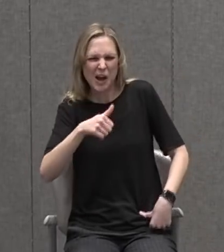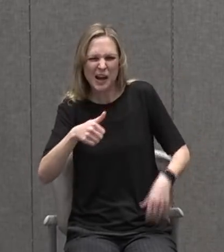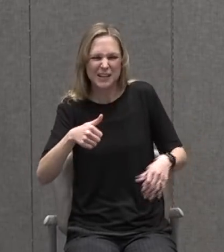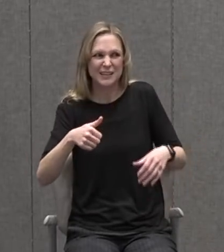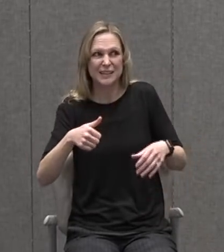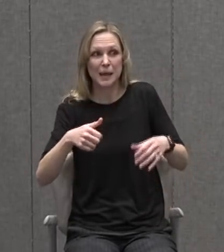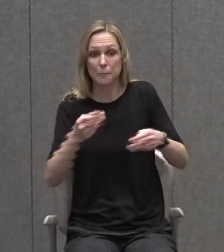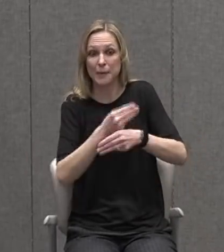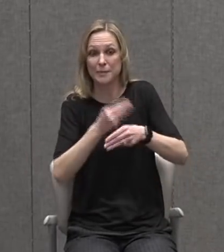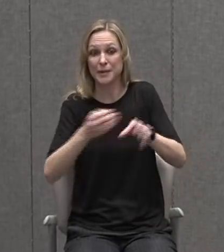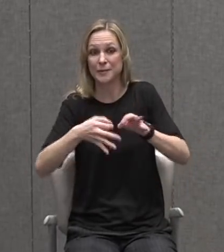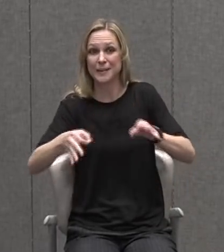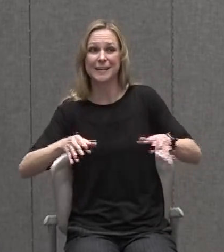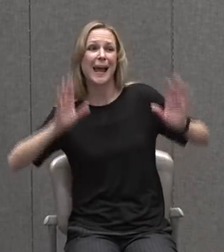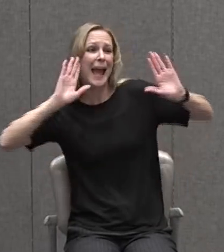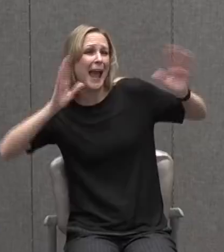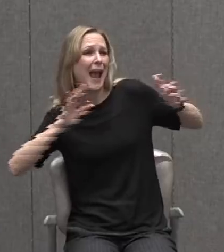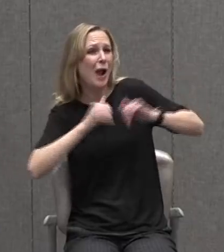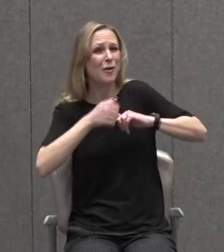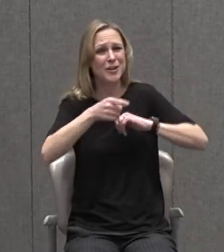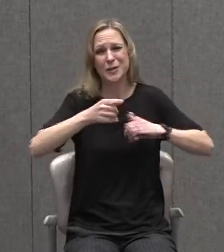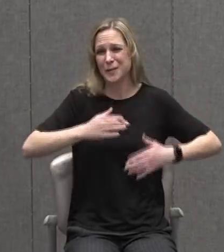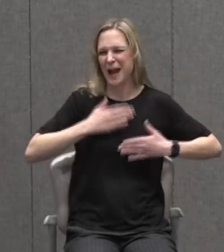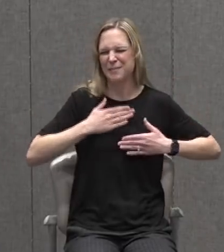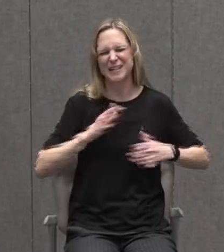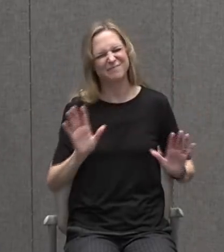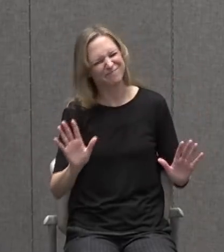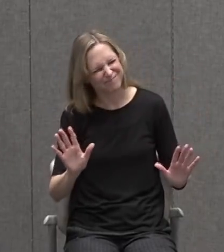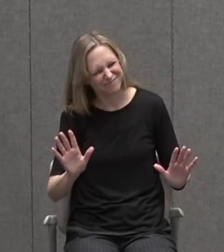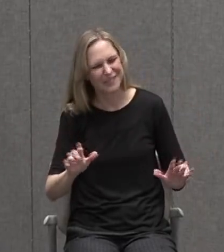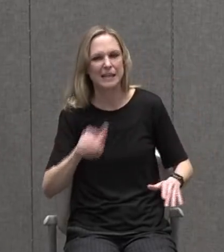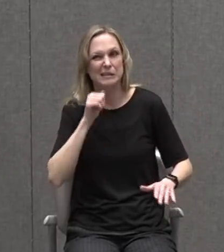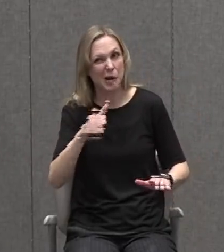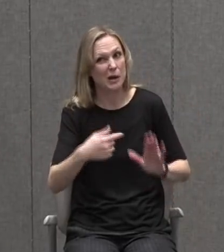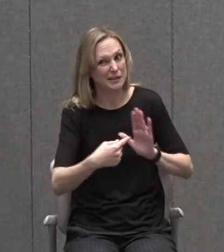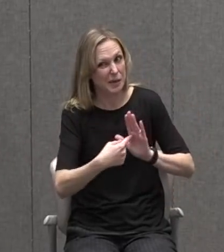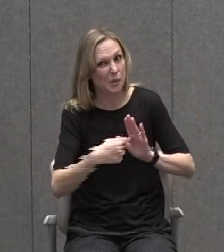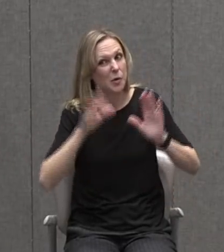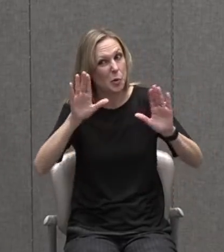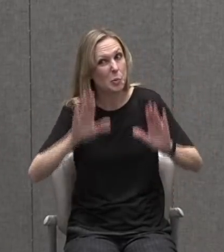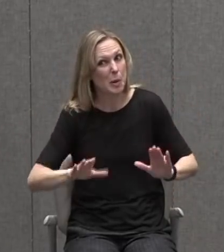"I'm happy." Yeah, that's our non examples, right? That's a great non example.